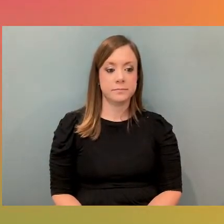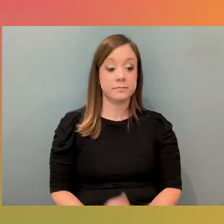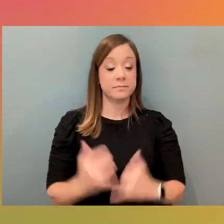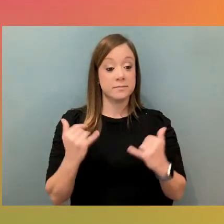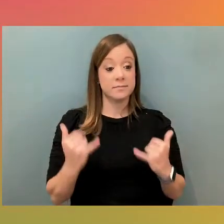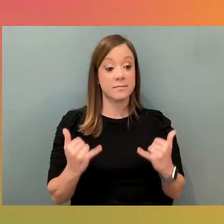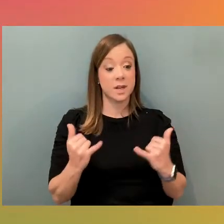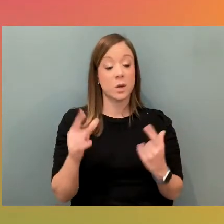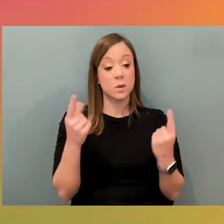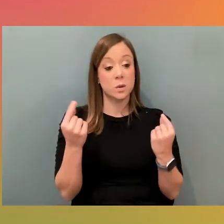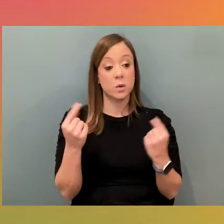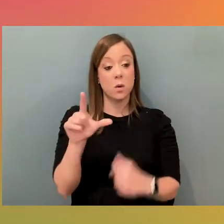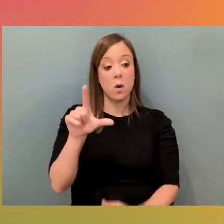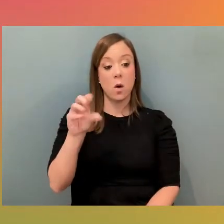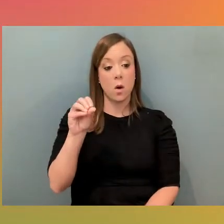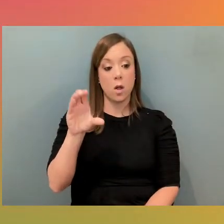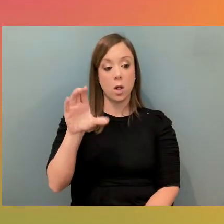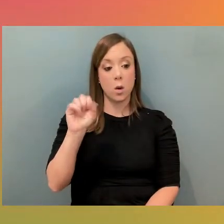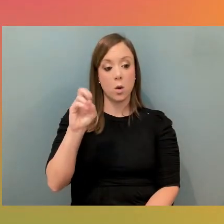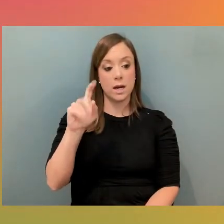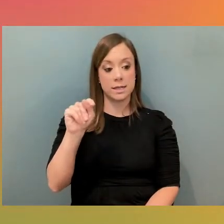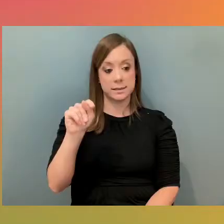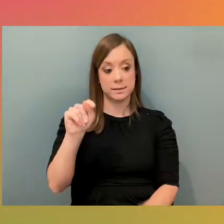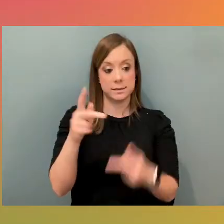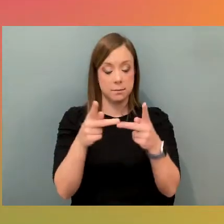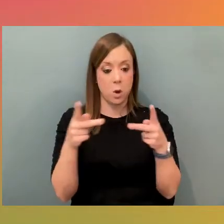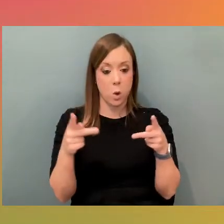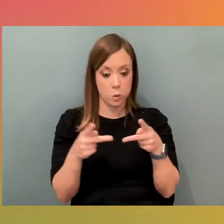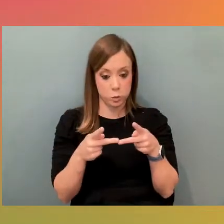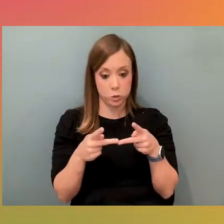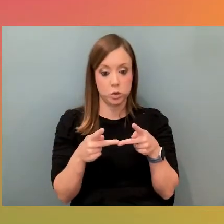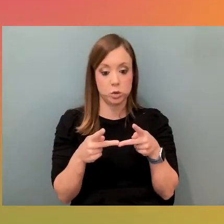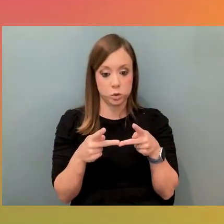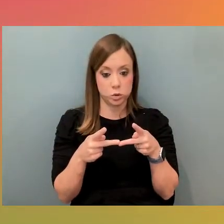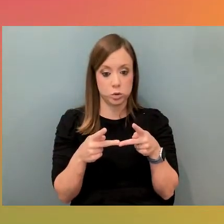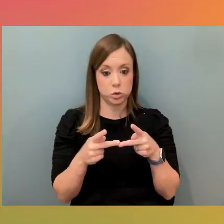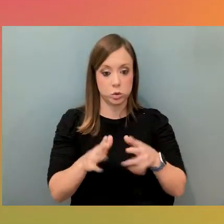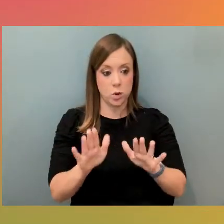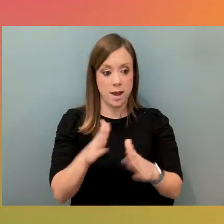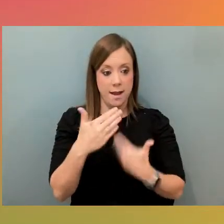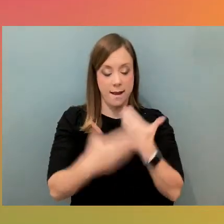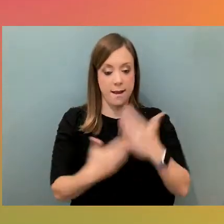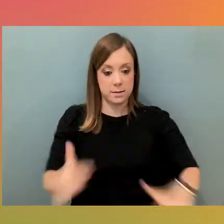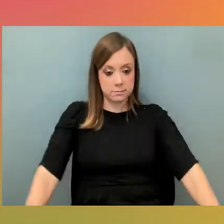SIDE. JUST TAKE A BREATH HERE. WE ARE GOING TO COME INTO A LOCUS. YOU WILL TAKE YOUR HANDS BY